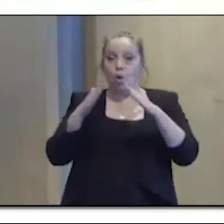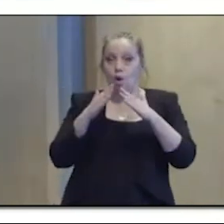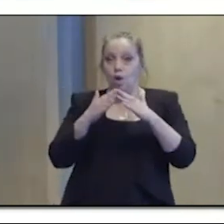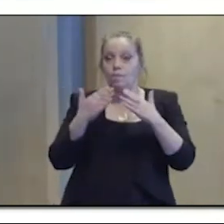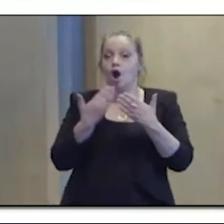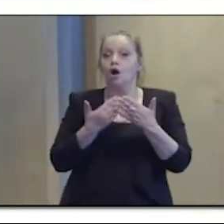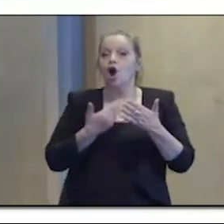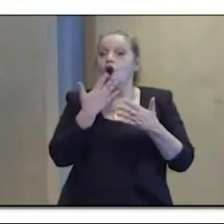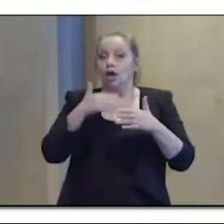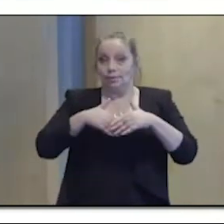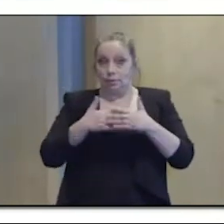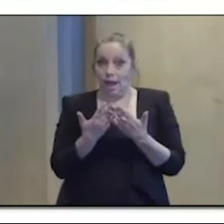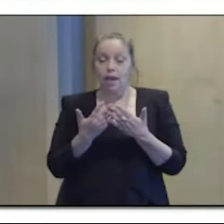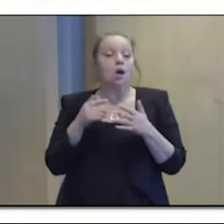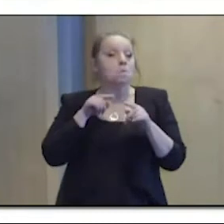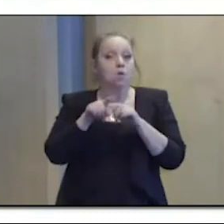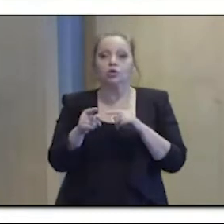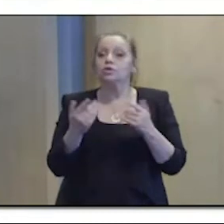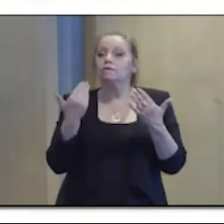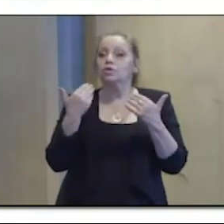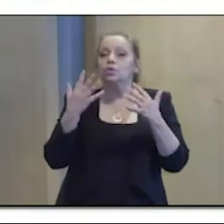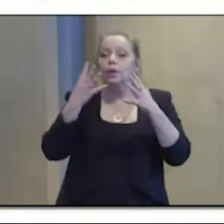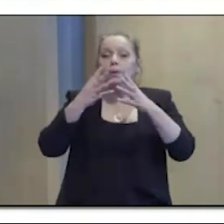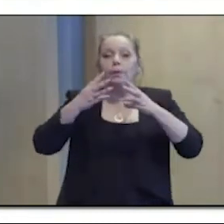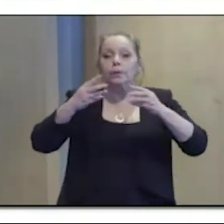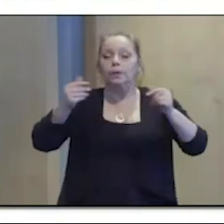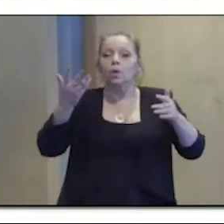most of that cooling would have dissipated by the time we got home in the evening. But it